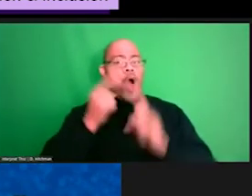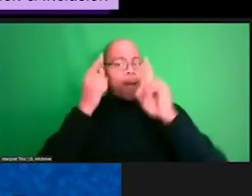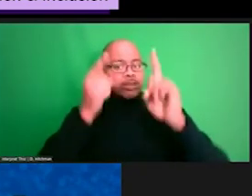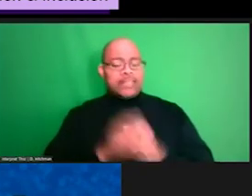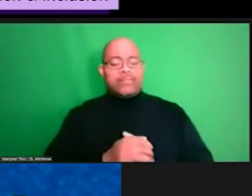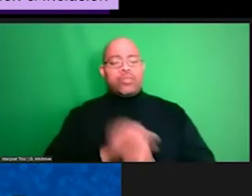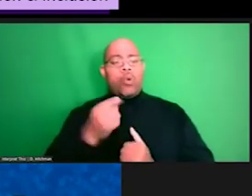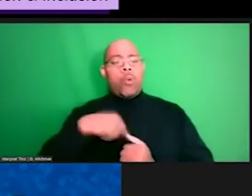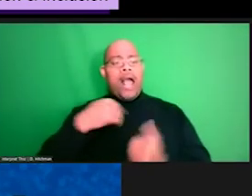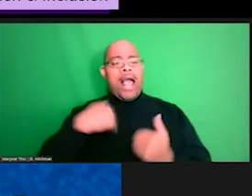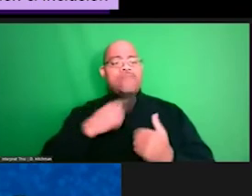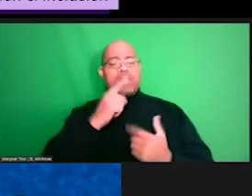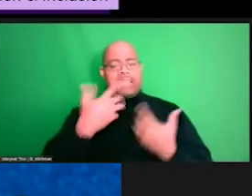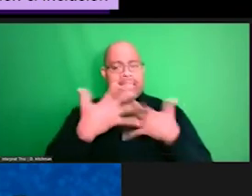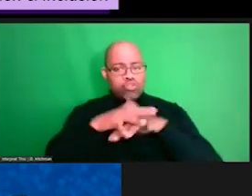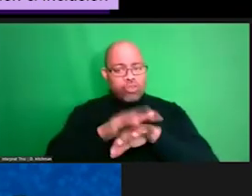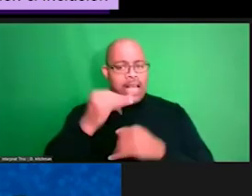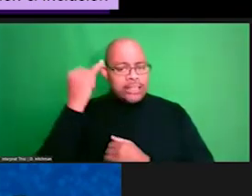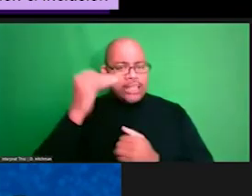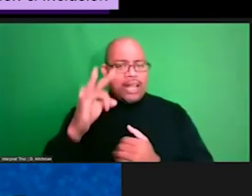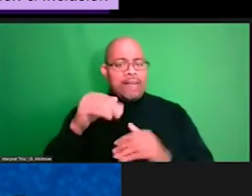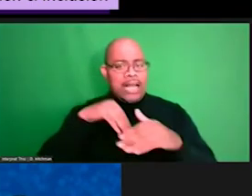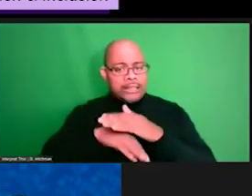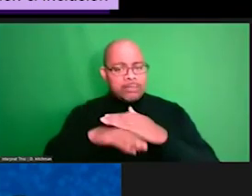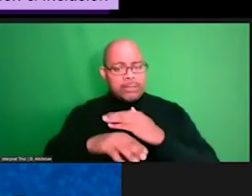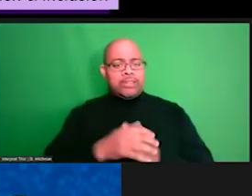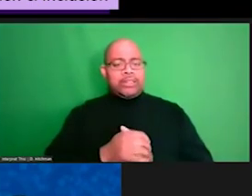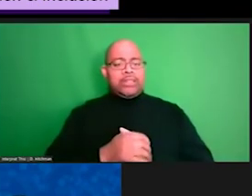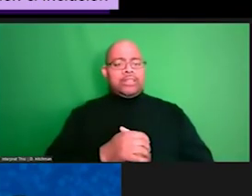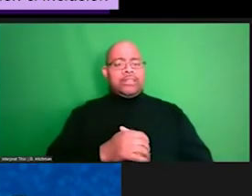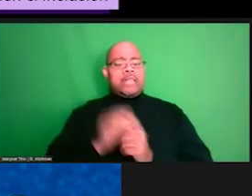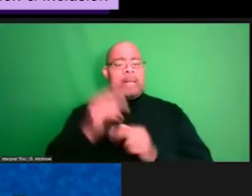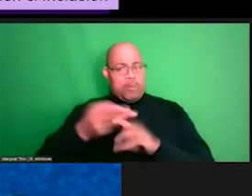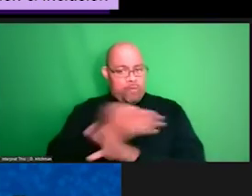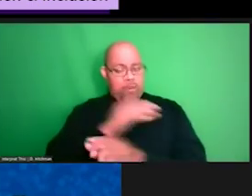really integrated the idea of accessibility, as I sort of mentioned earlier, into our product